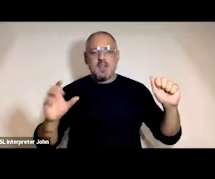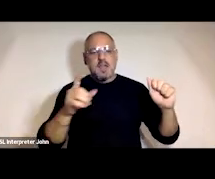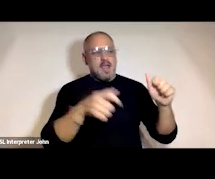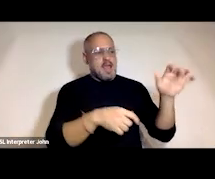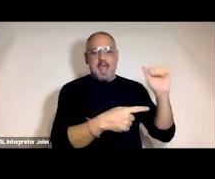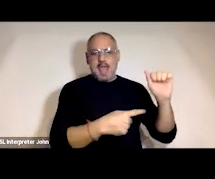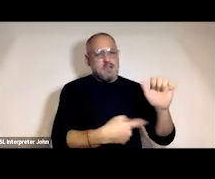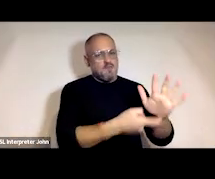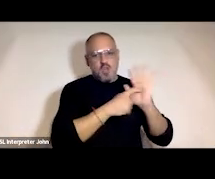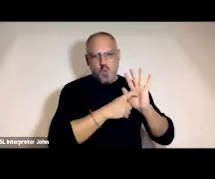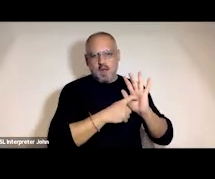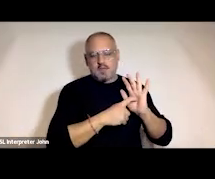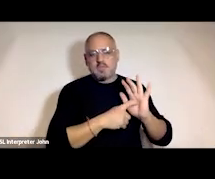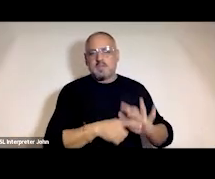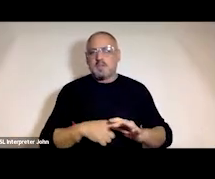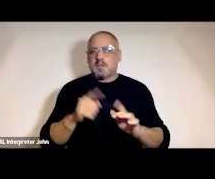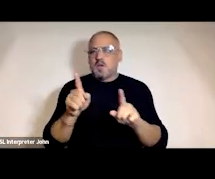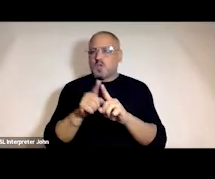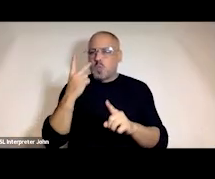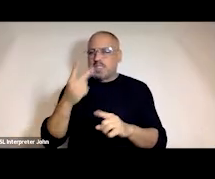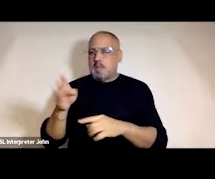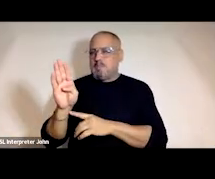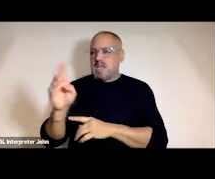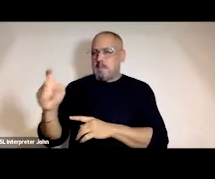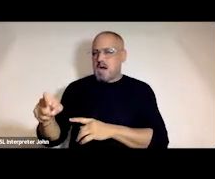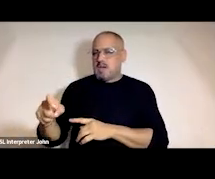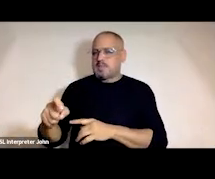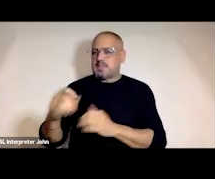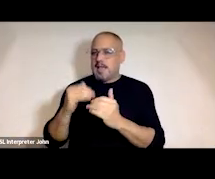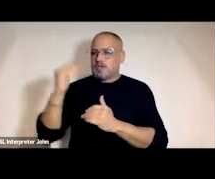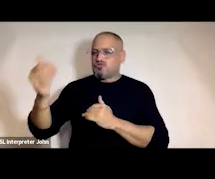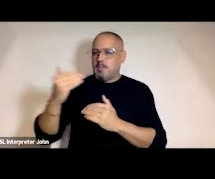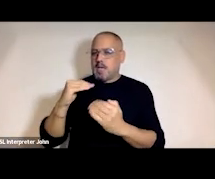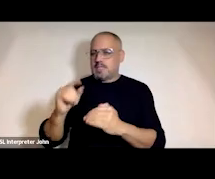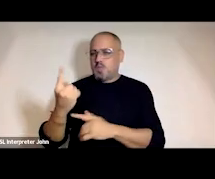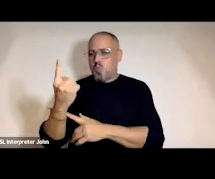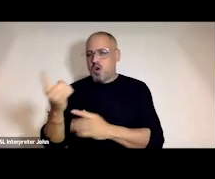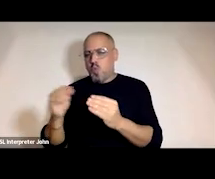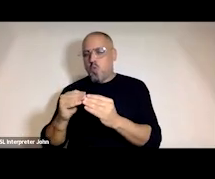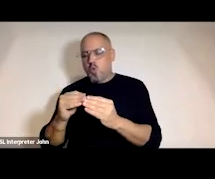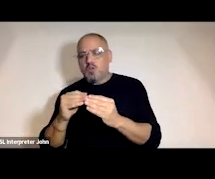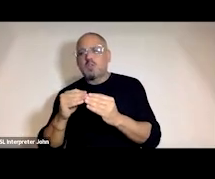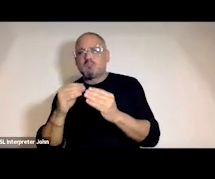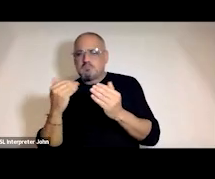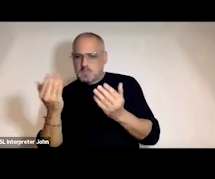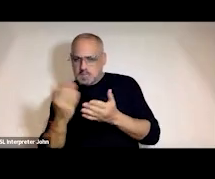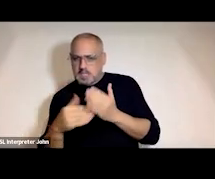and we also can see that we have to have B, extreme limitations in one or marked limitations in two of the following.